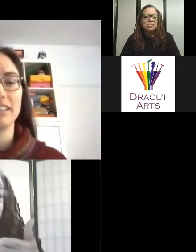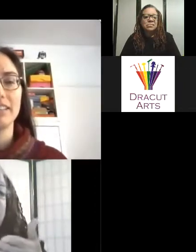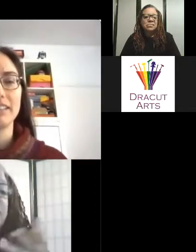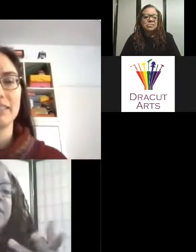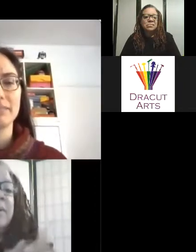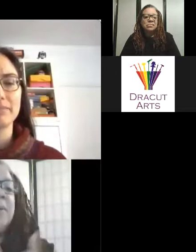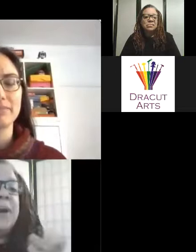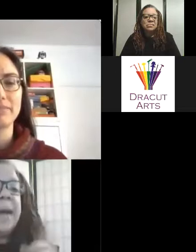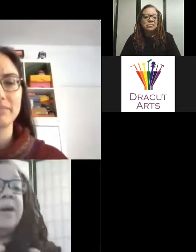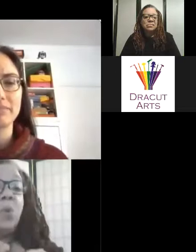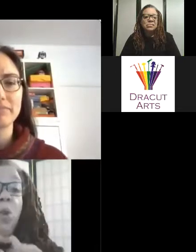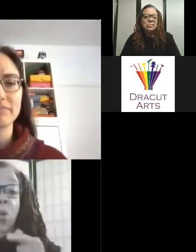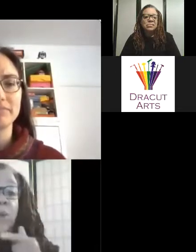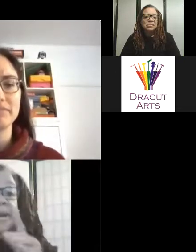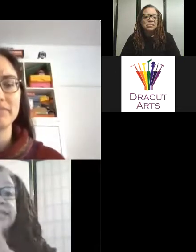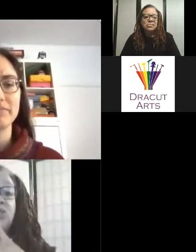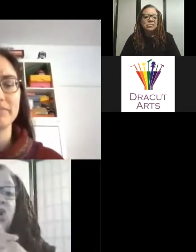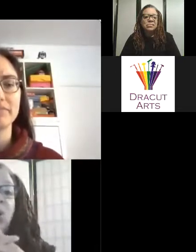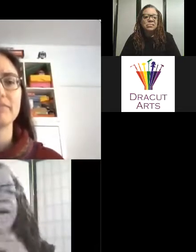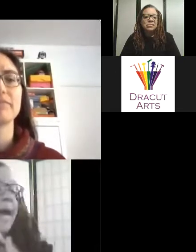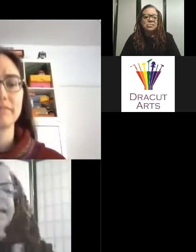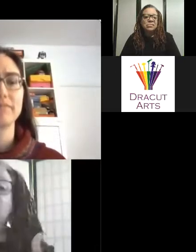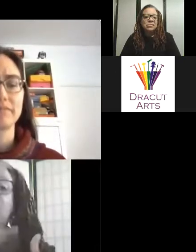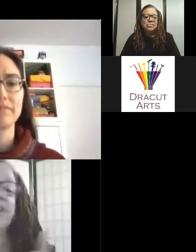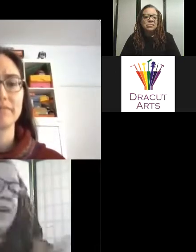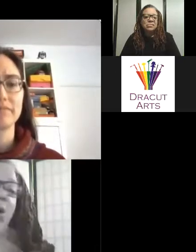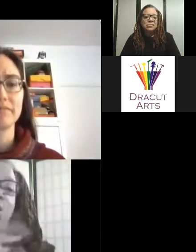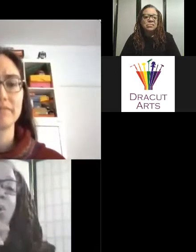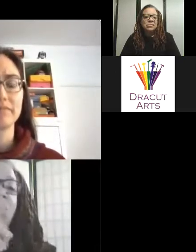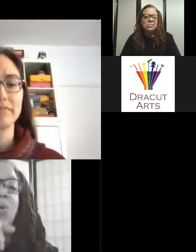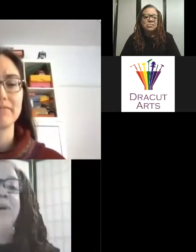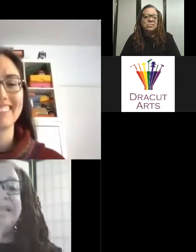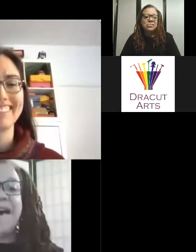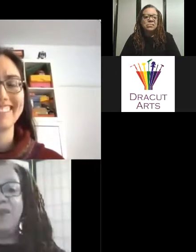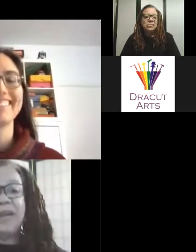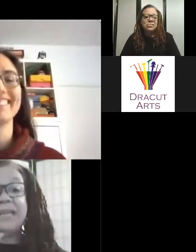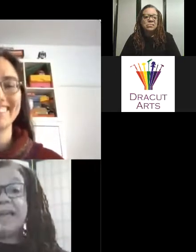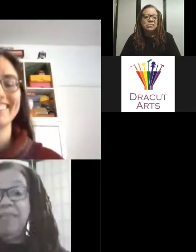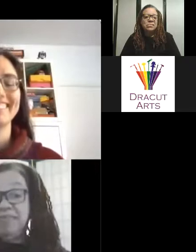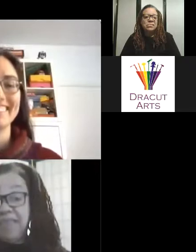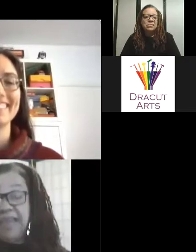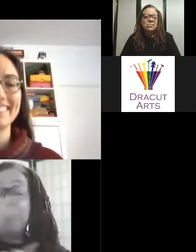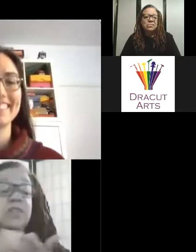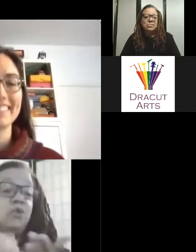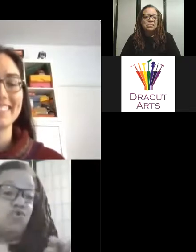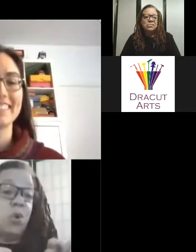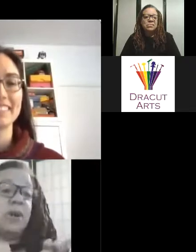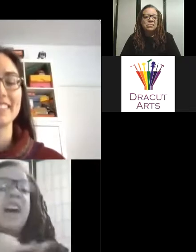When I started I, I didn't read the whole diary, because I didn't think I was going to draw it, I just thought I'll draw this first paragraph or two.